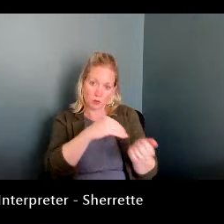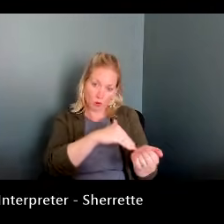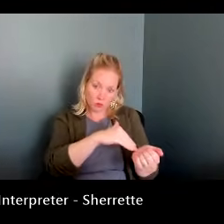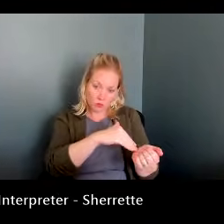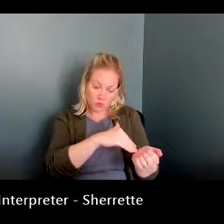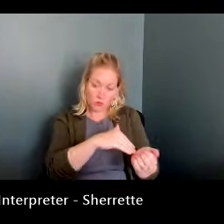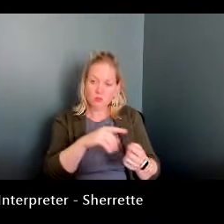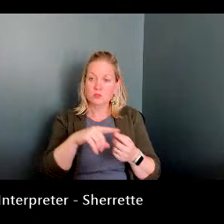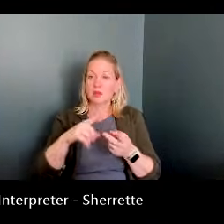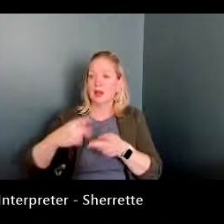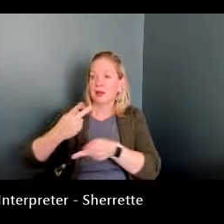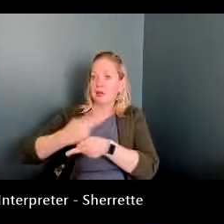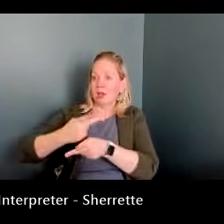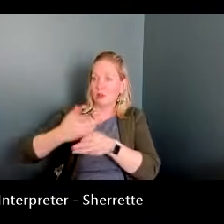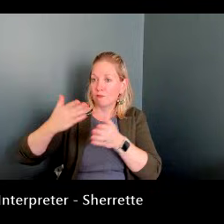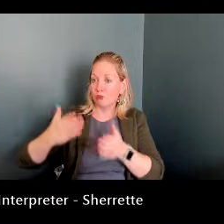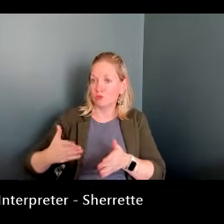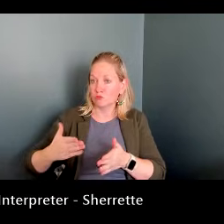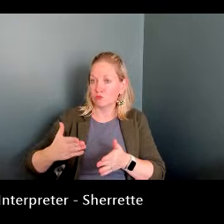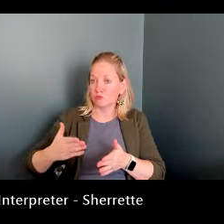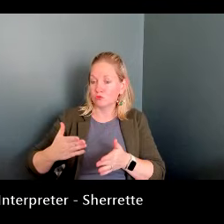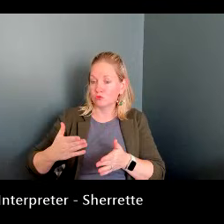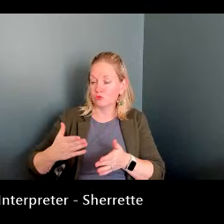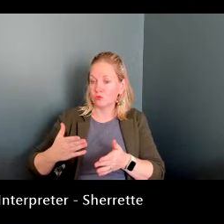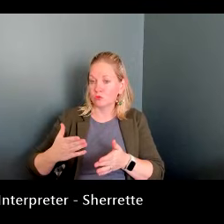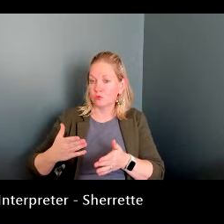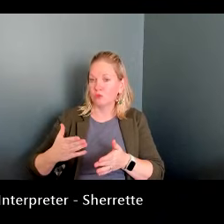caregivers who will be conveying information to patients,